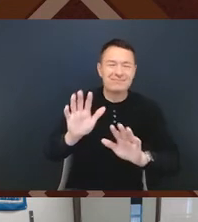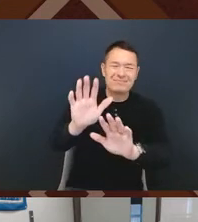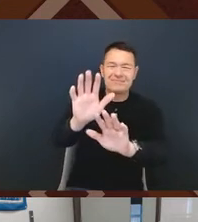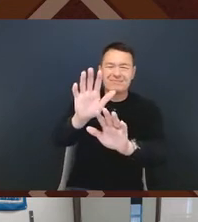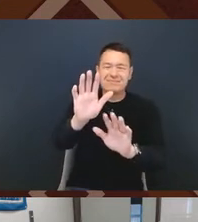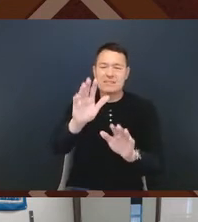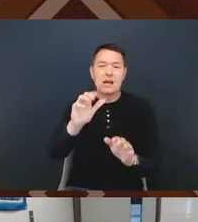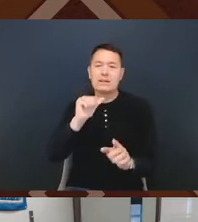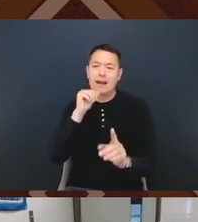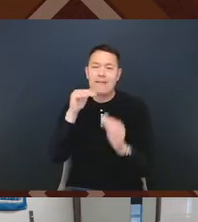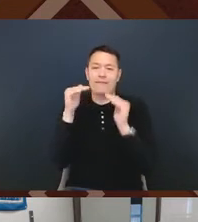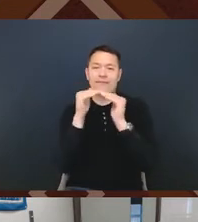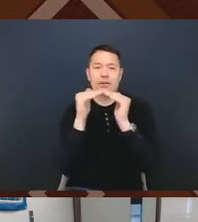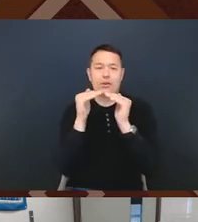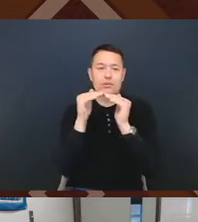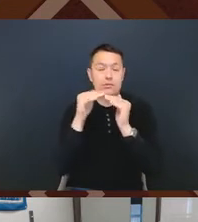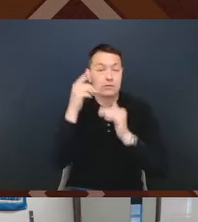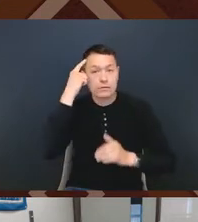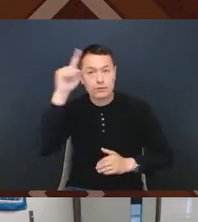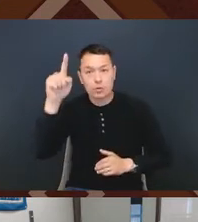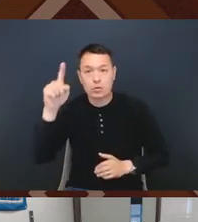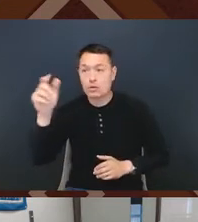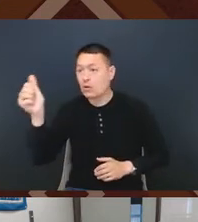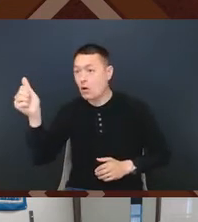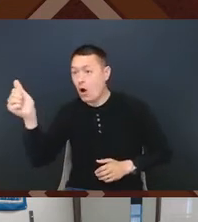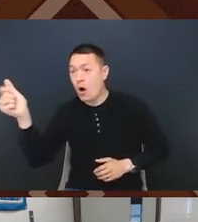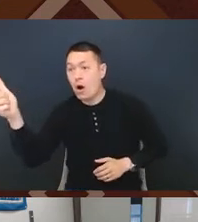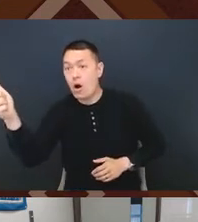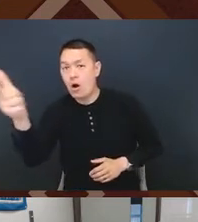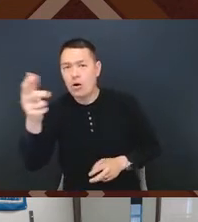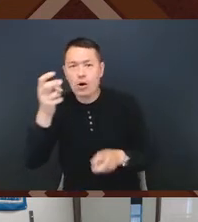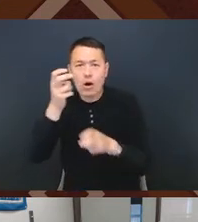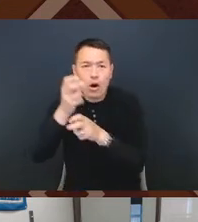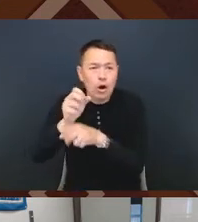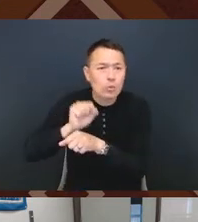Who are the the hard working